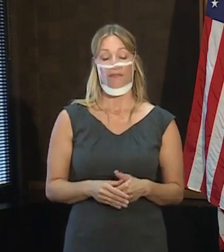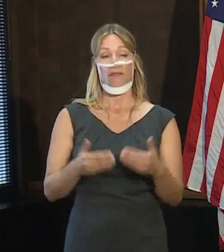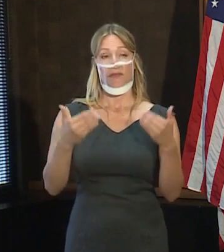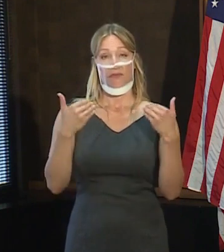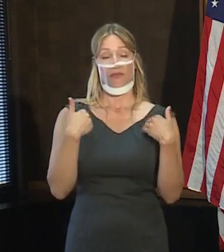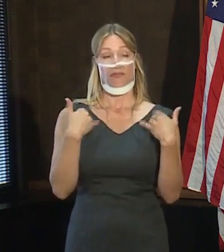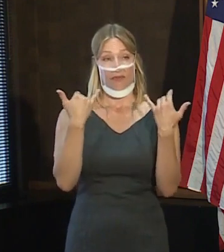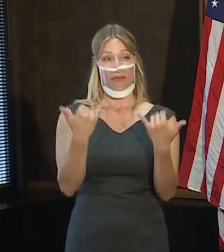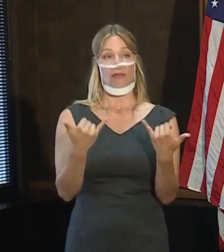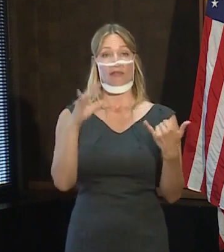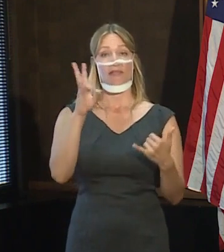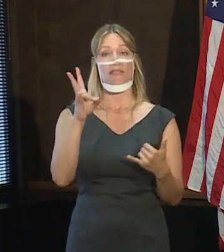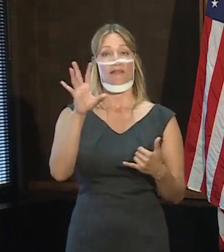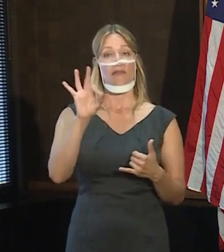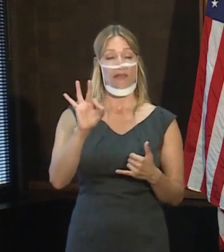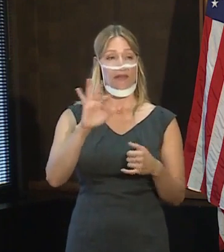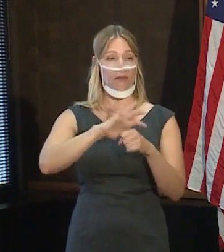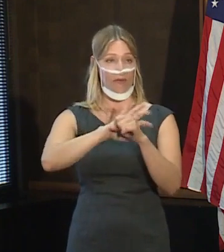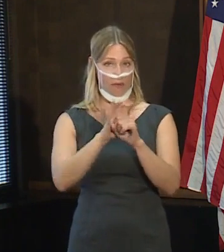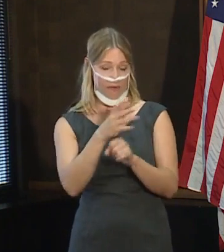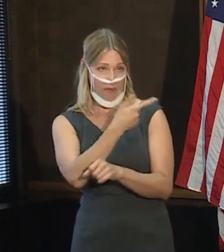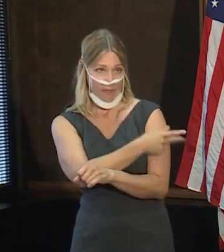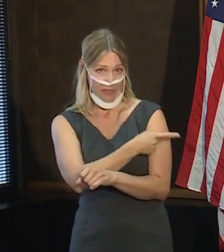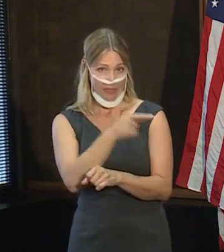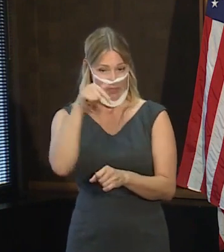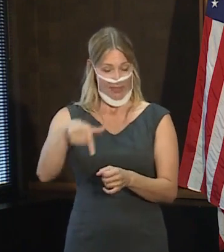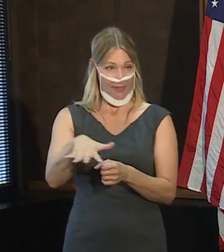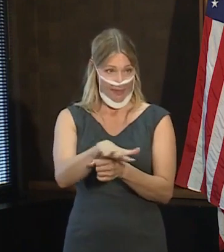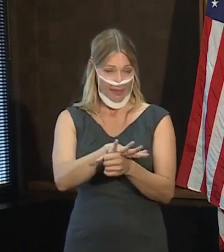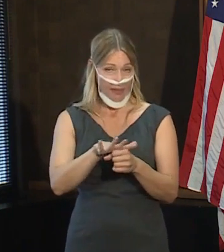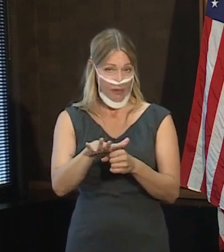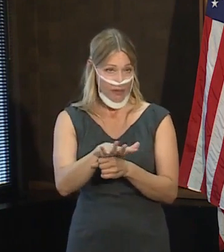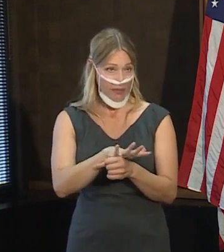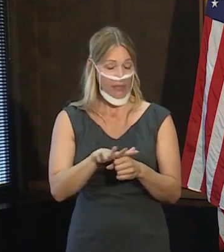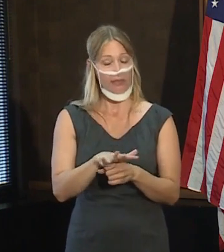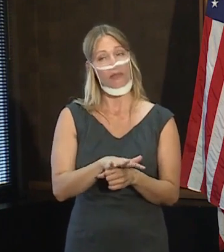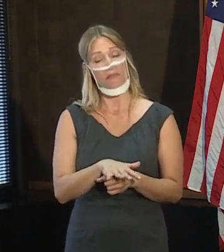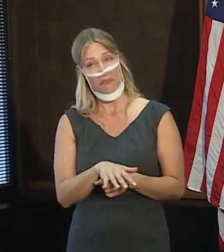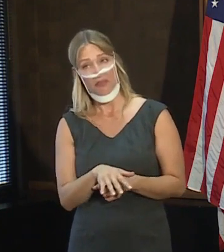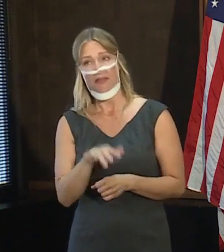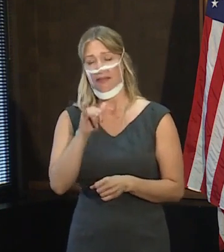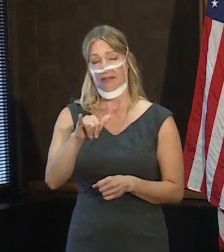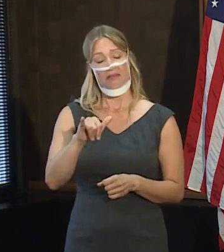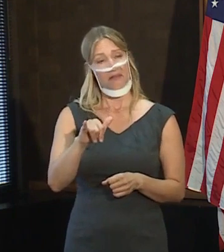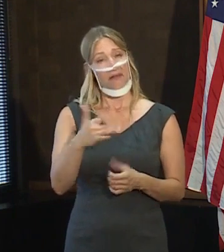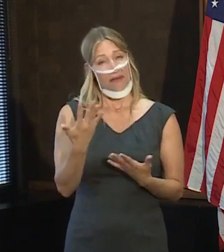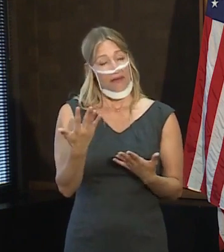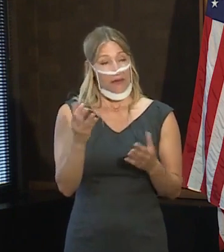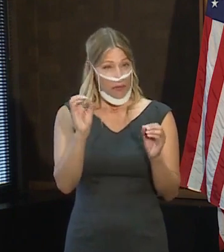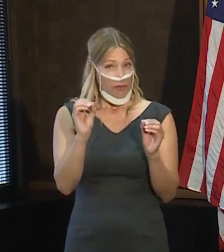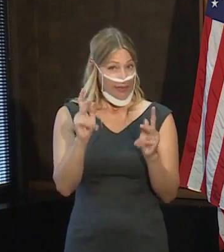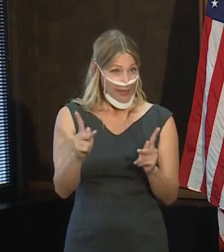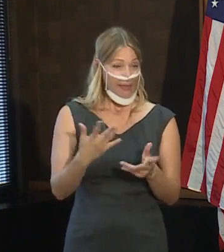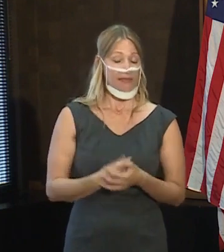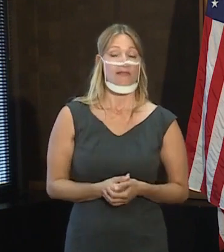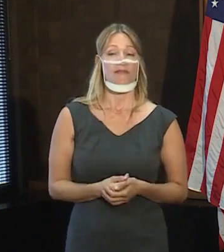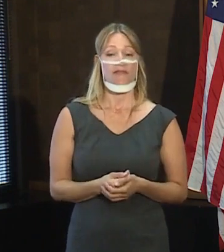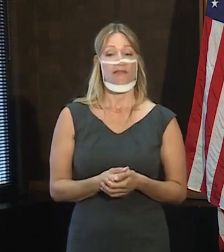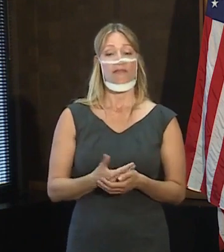AND OCCUPANCY RATE OF 85 PERCENT. WE HAVE 79 COVID PATIENTS IN THE HOSPITALS IN THIS REGION.